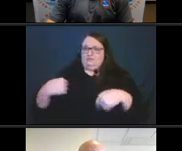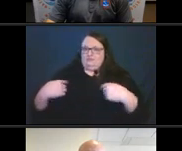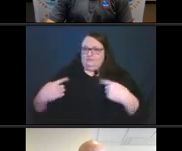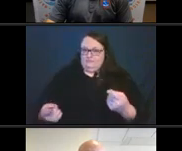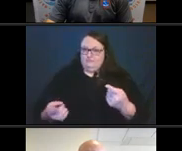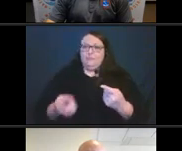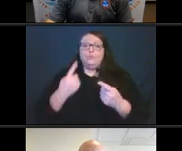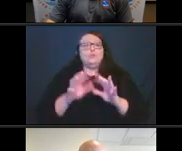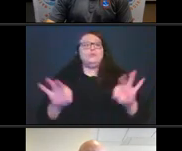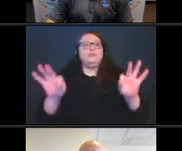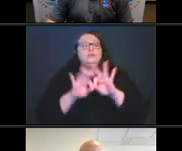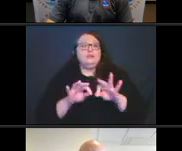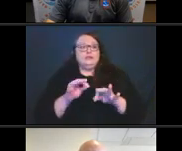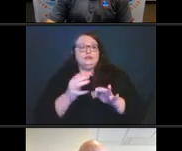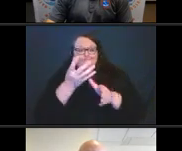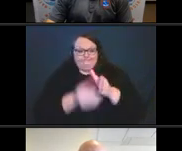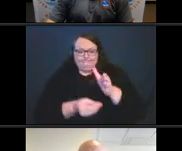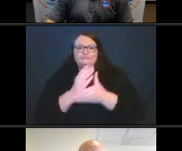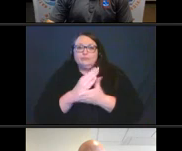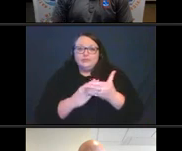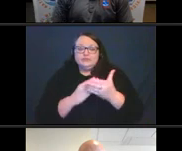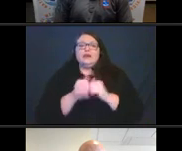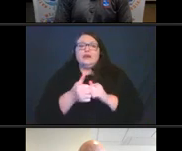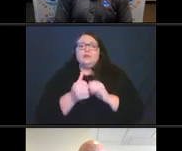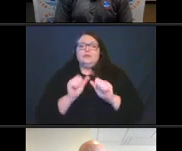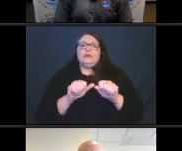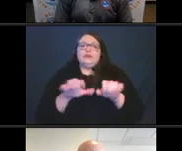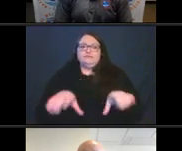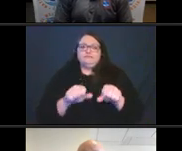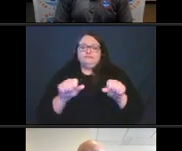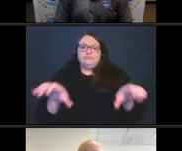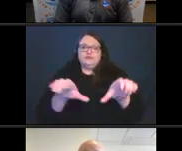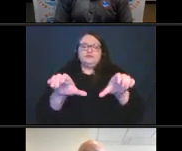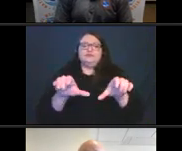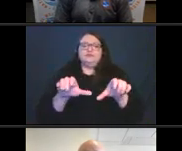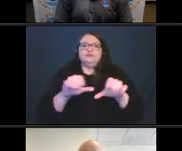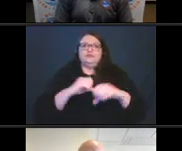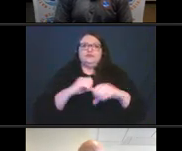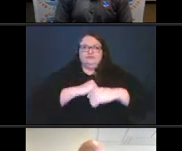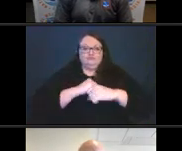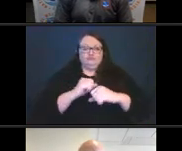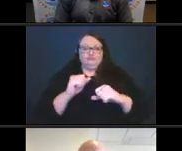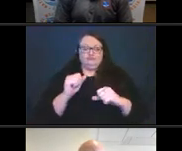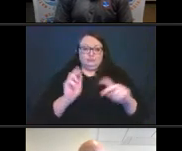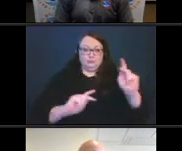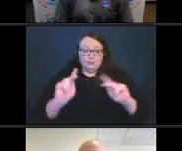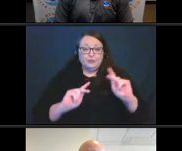and how we can take actions to protect lives, has been knowing how hot is too hot for health.